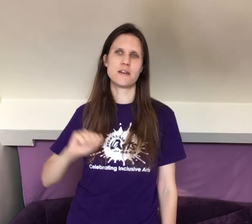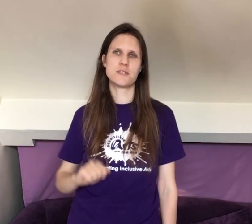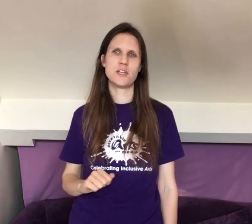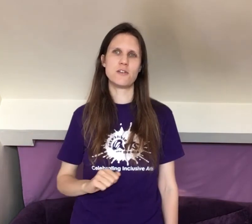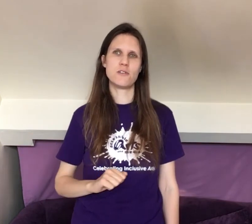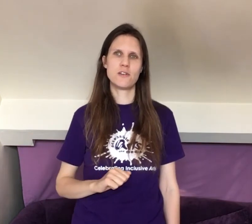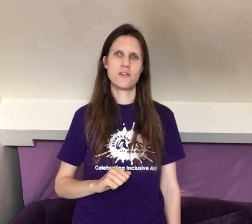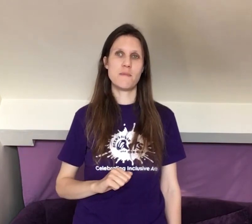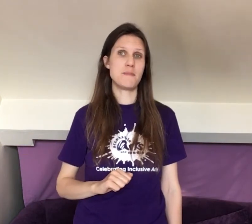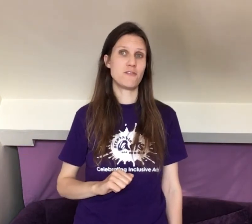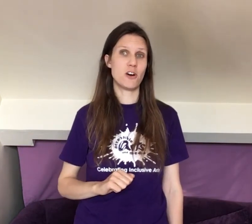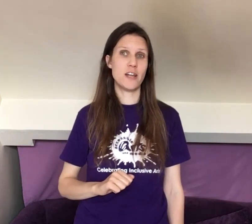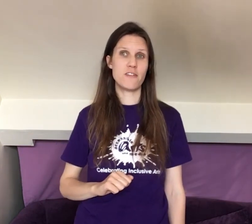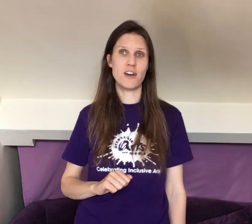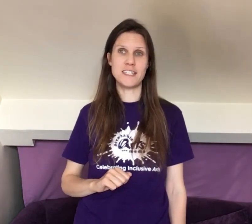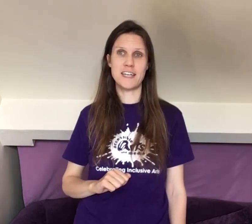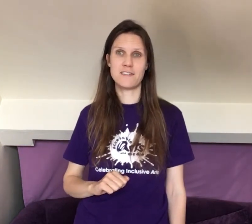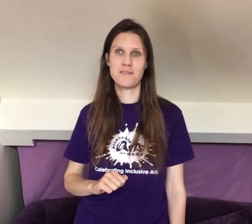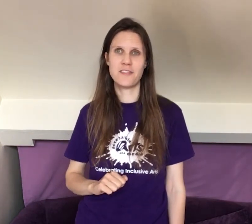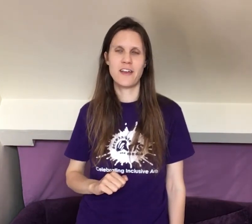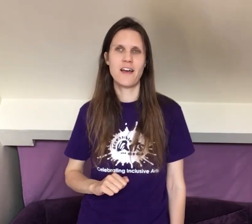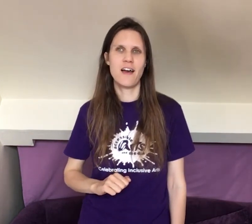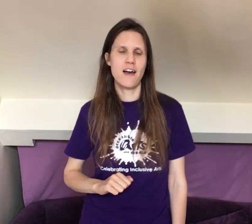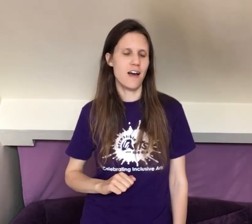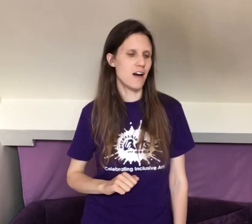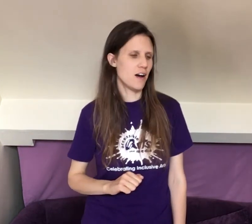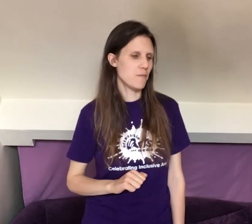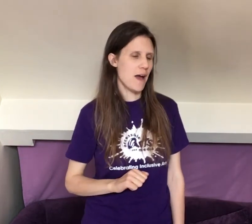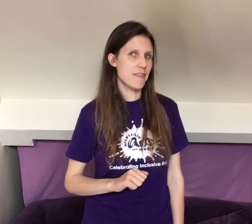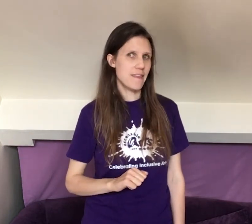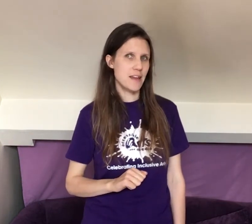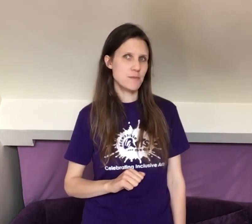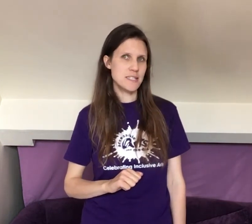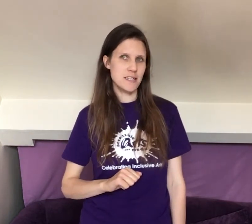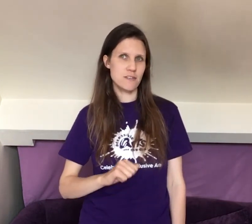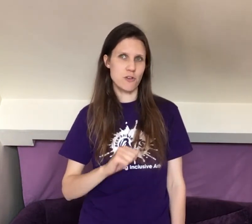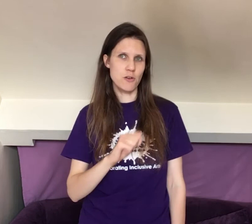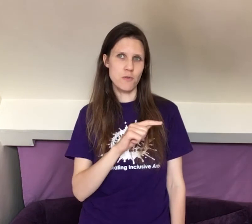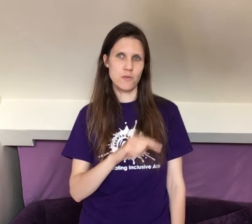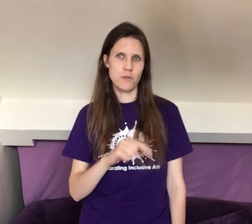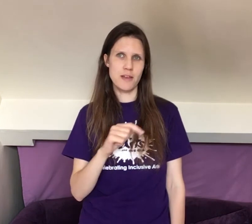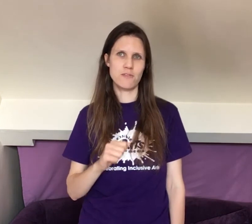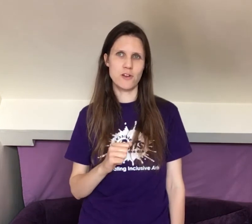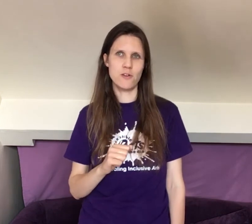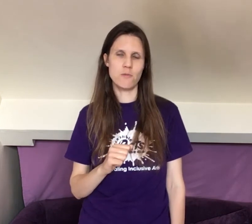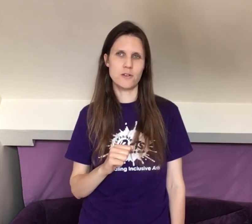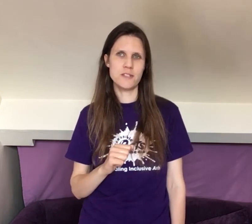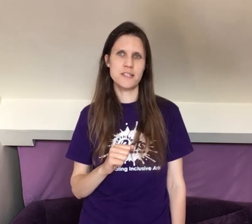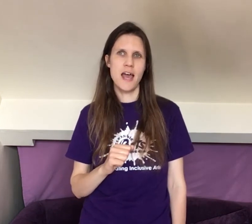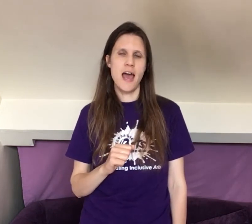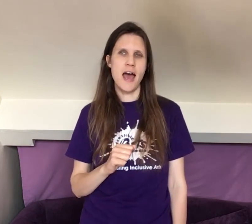It’s up to you. Or maybe you’ve got another idea. and then we sing through, all the way through once.